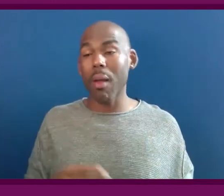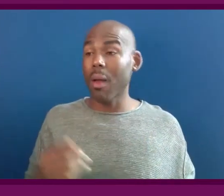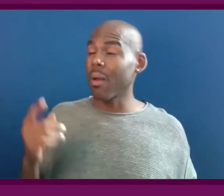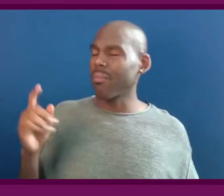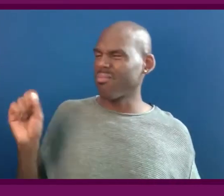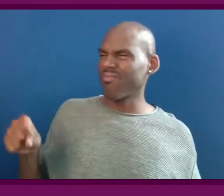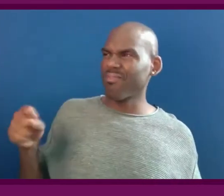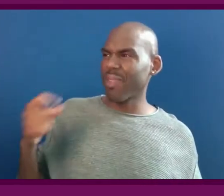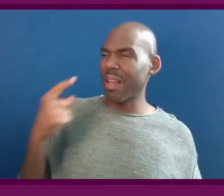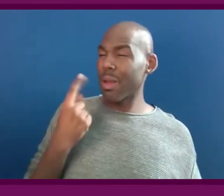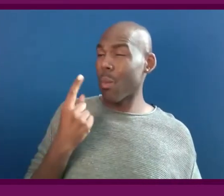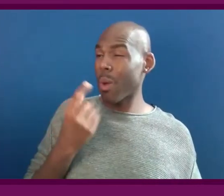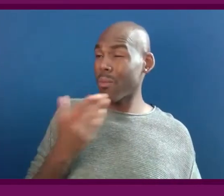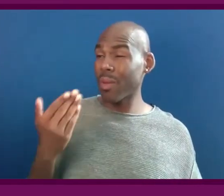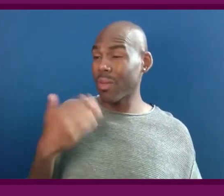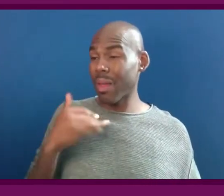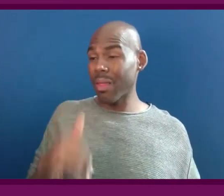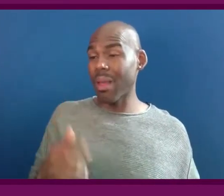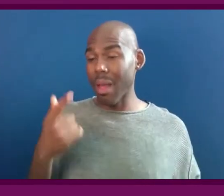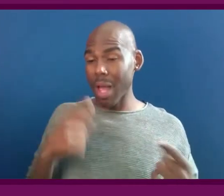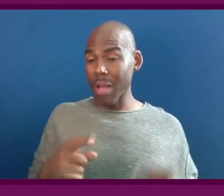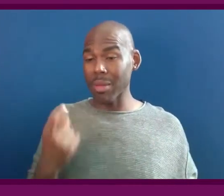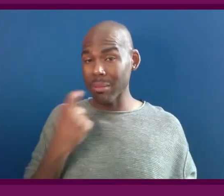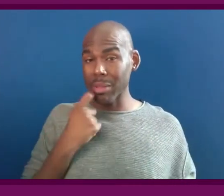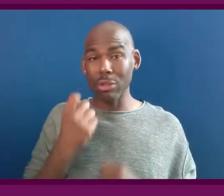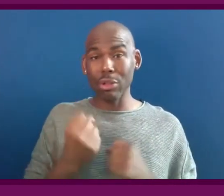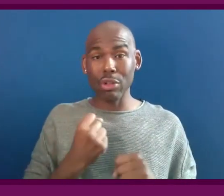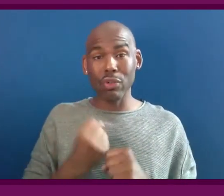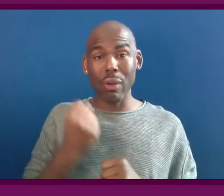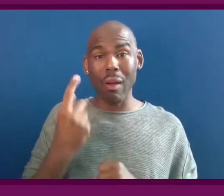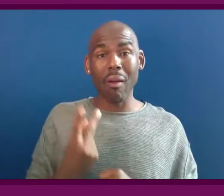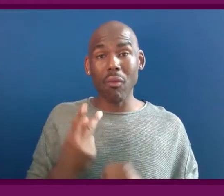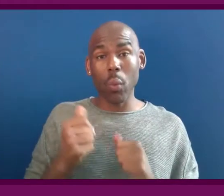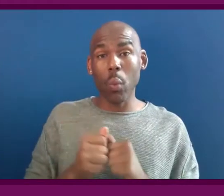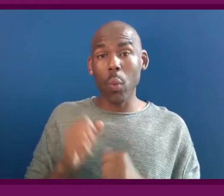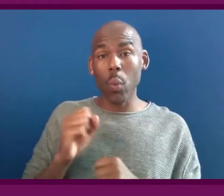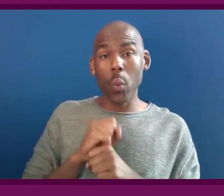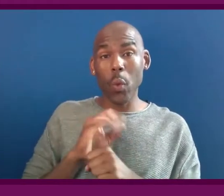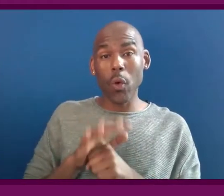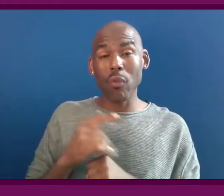I think one of the things that came out of this past year and a half of COVID was we